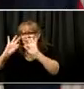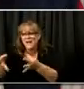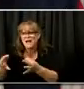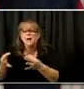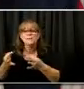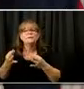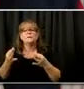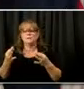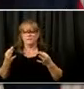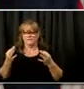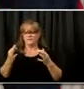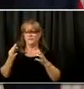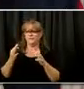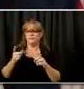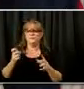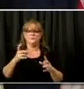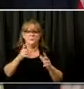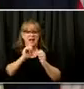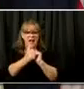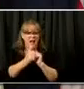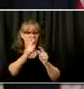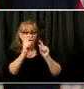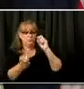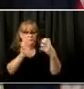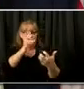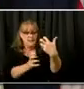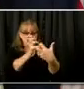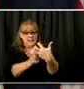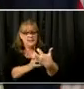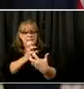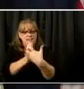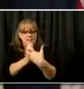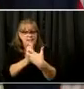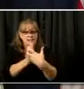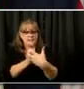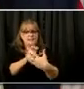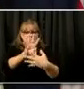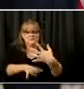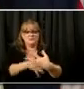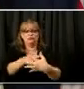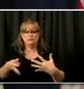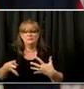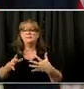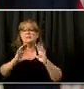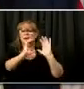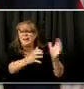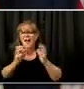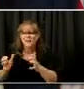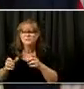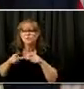accommodate all of the covid safety procedures and protocols while also sometimes teaching